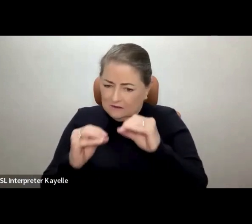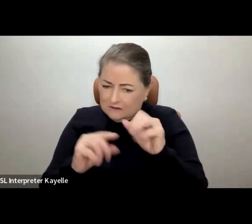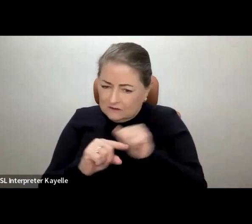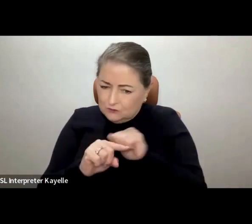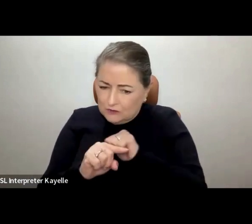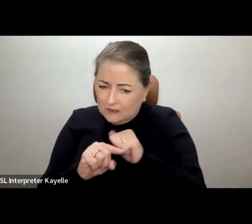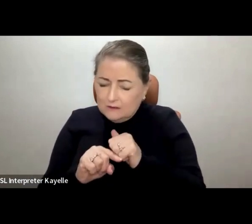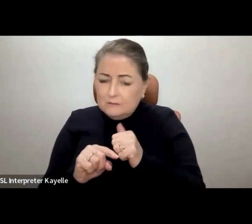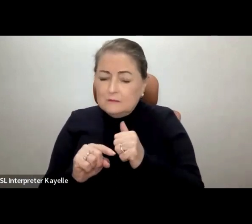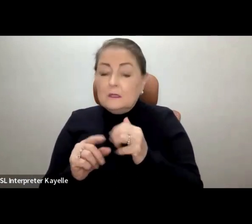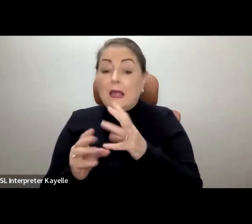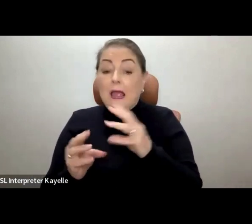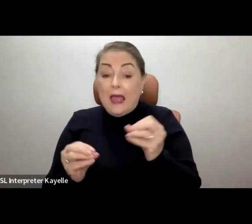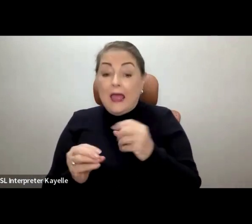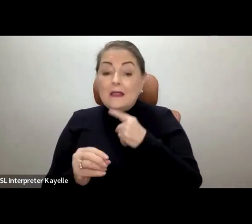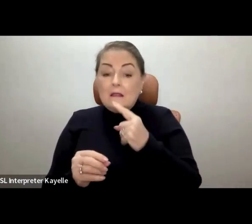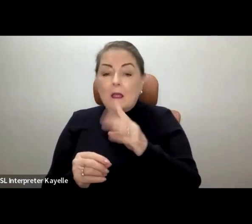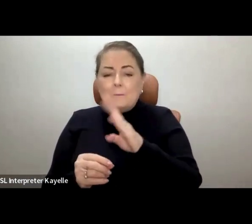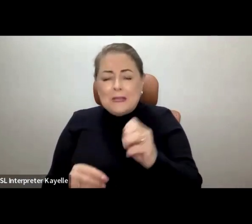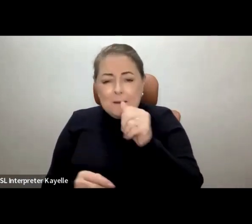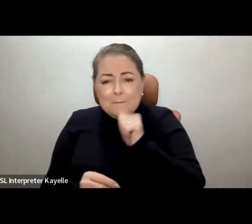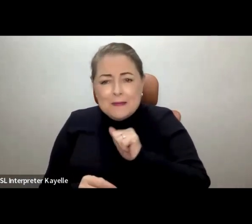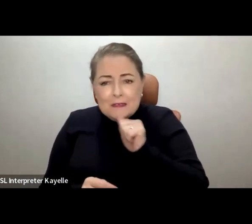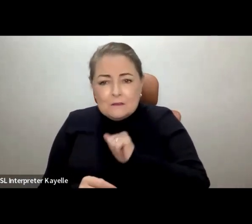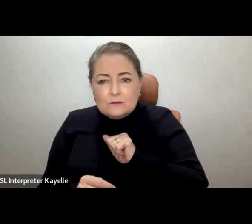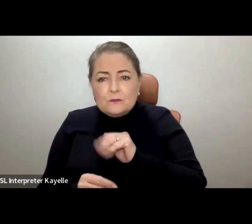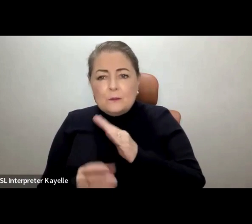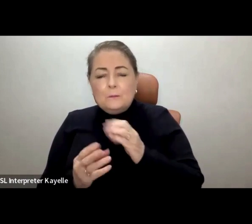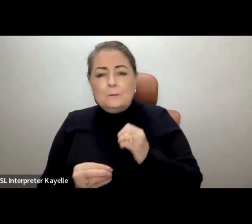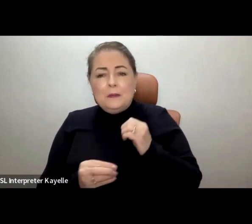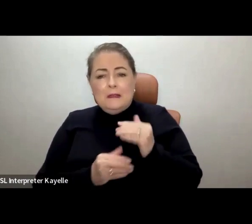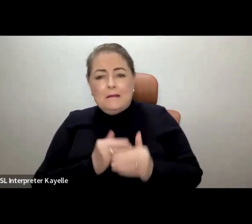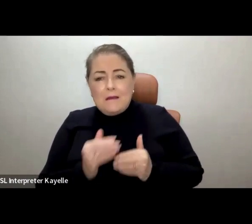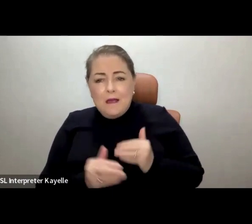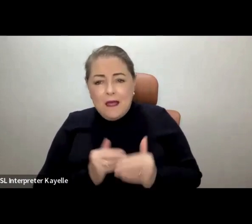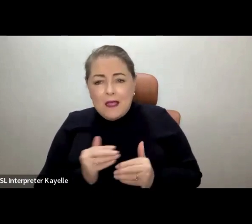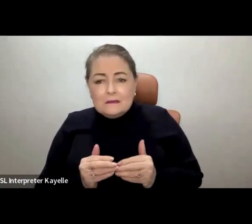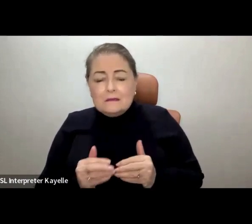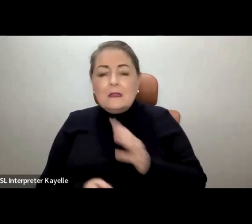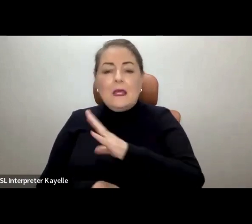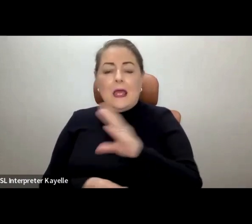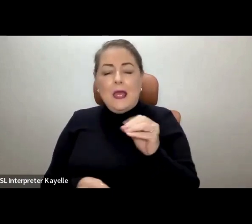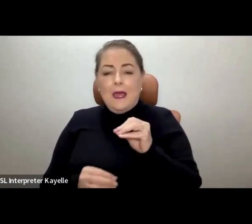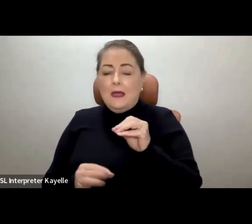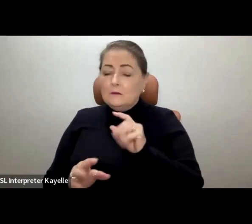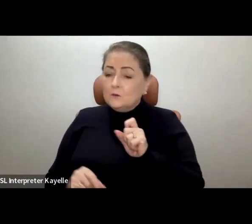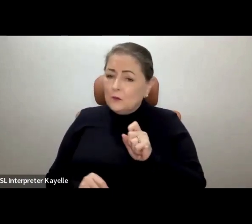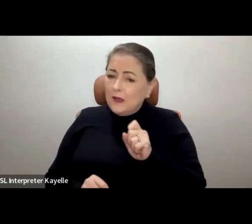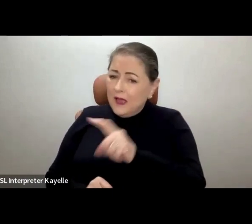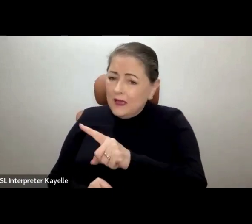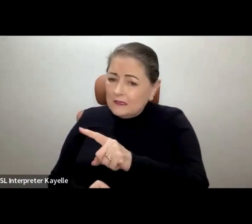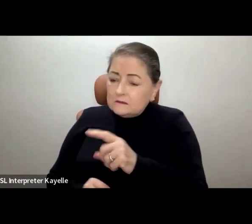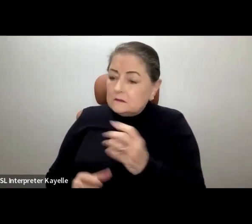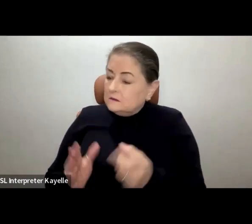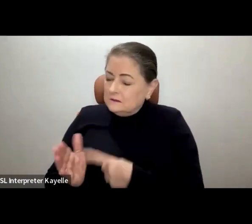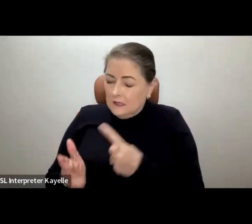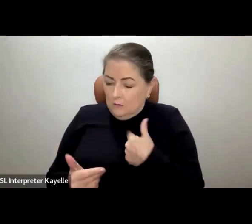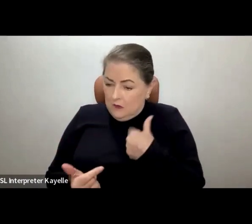also we train them to say, to be patient to be kind. And to ask, too, sometimes sometimes we don't know the answers, and we